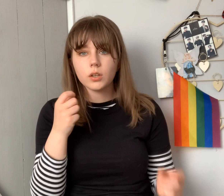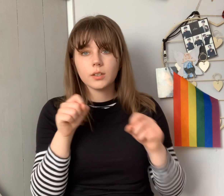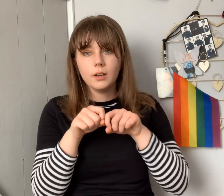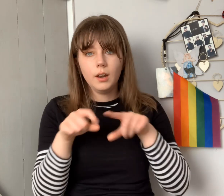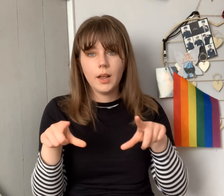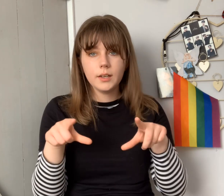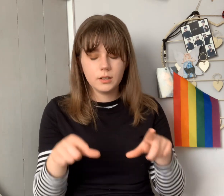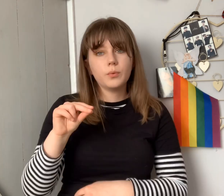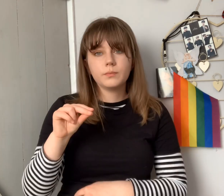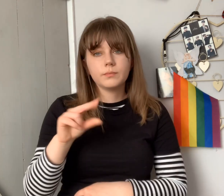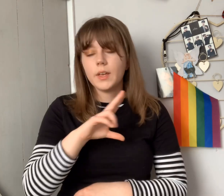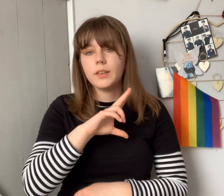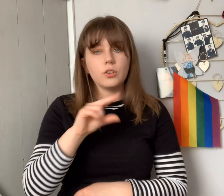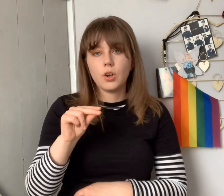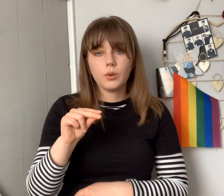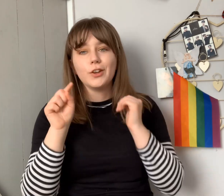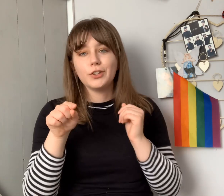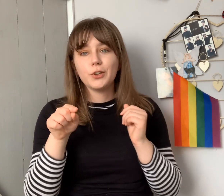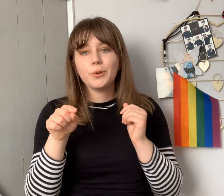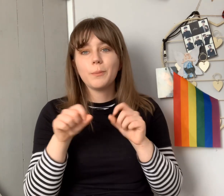"Hot like" "Ain't no"